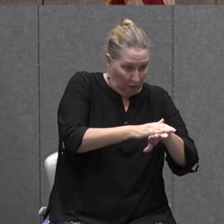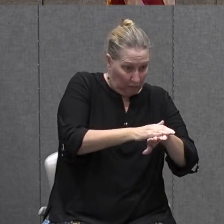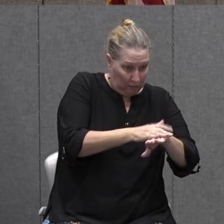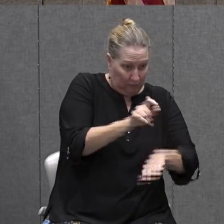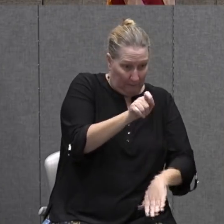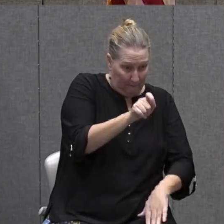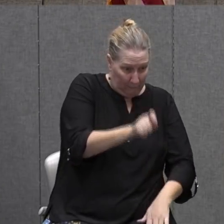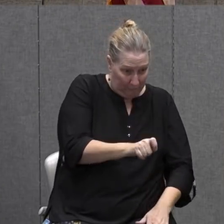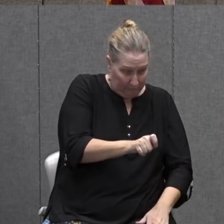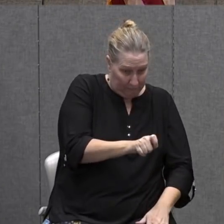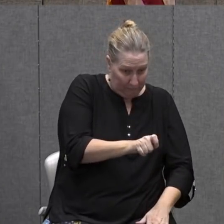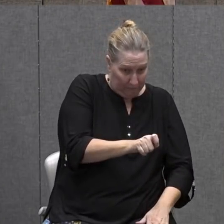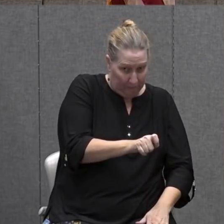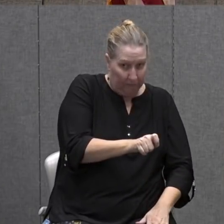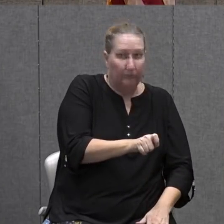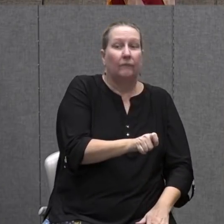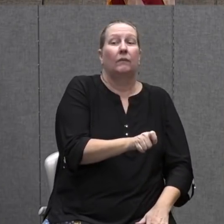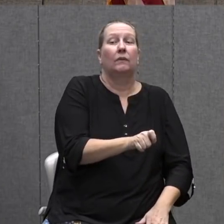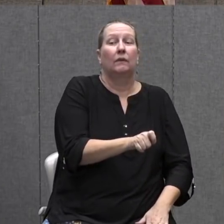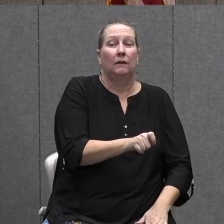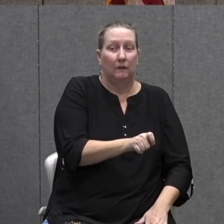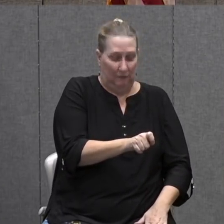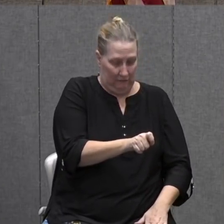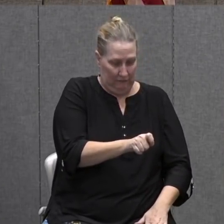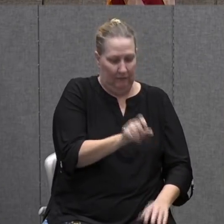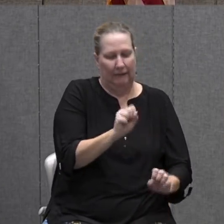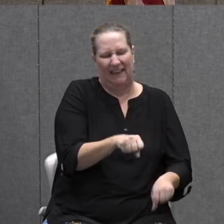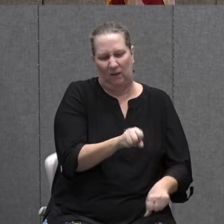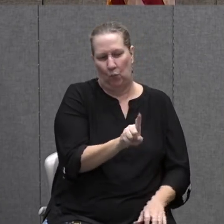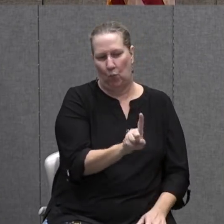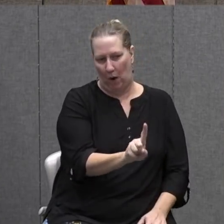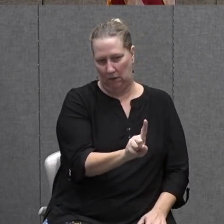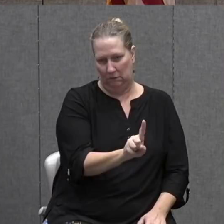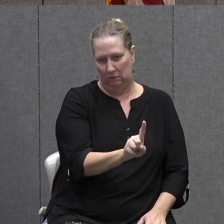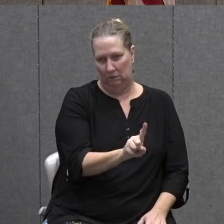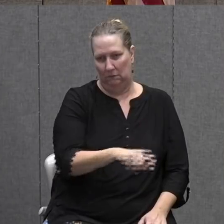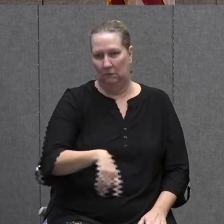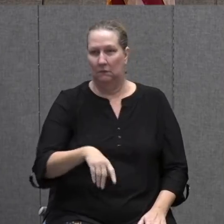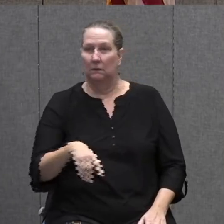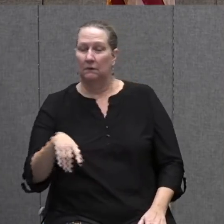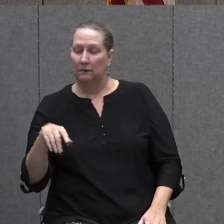they can represent on with a number one. And when the electricity's not running